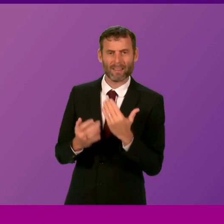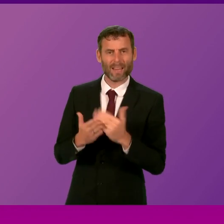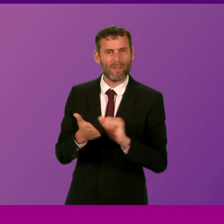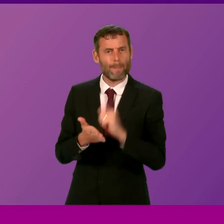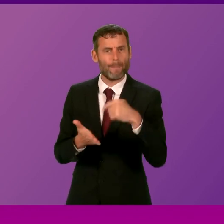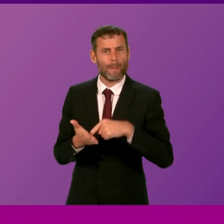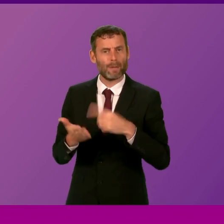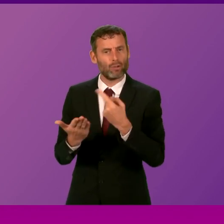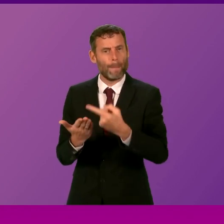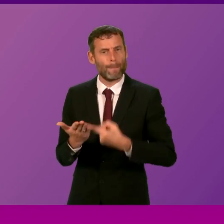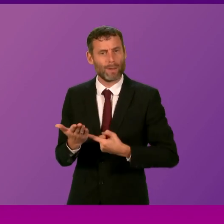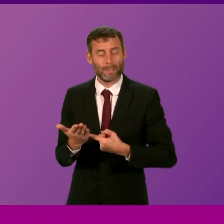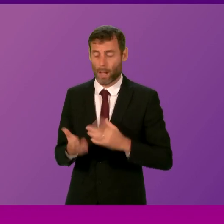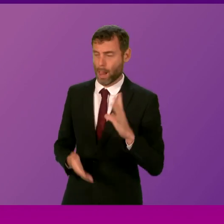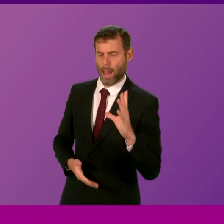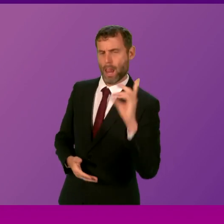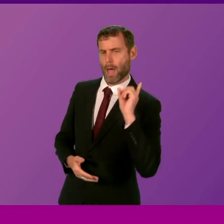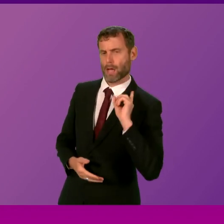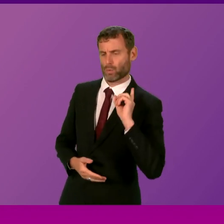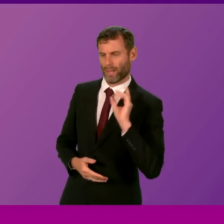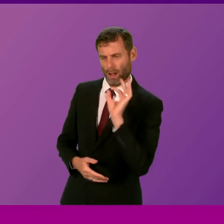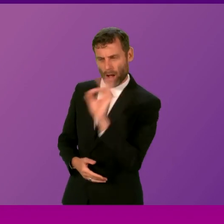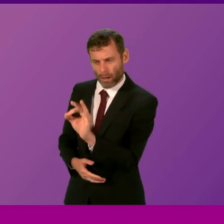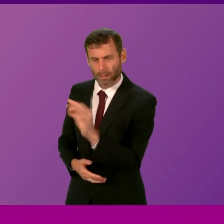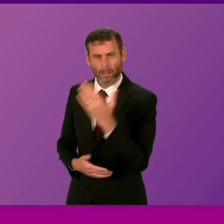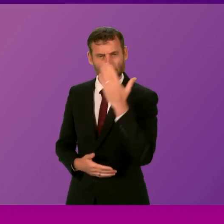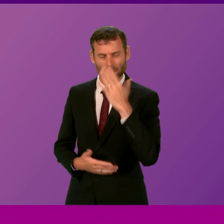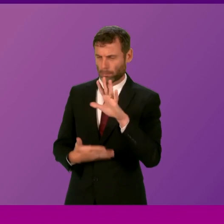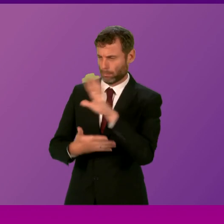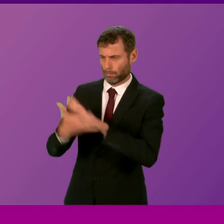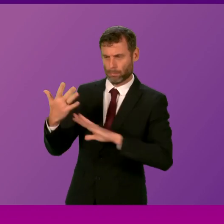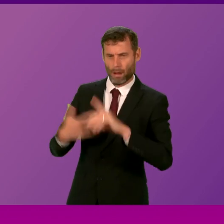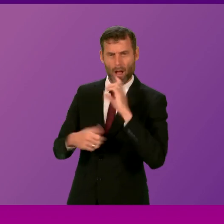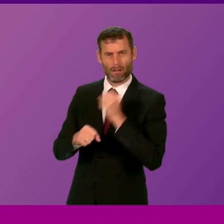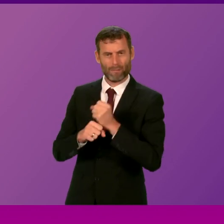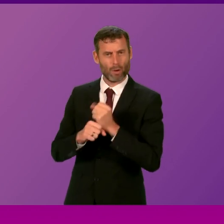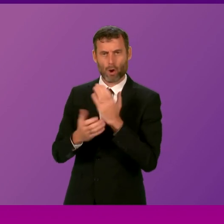last week, seemed to be unaware of any of that. Can I get some clarity, please? Are house swaps to